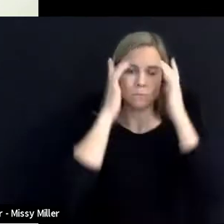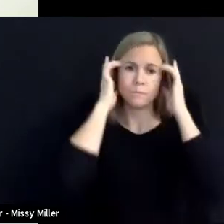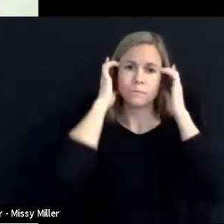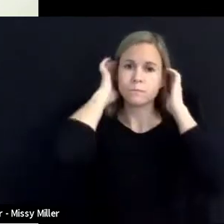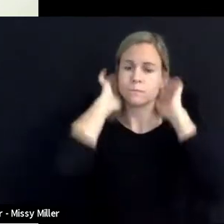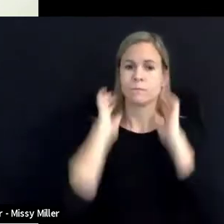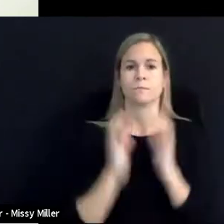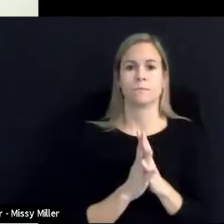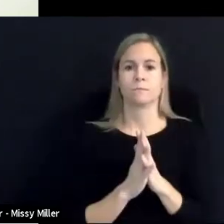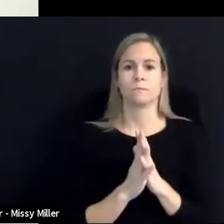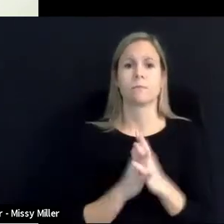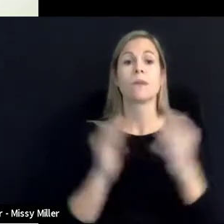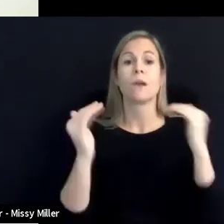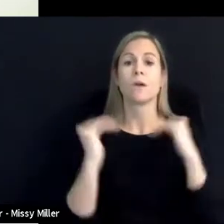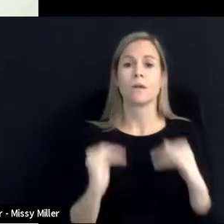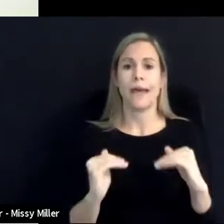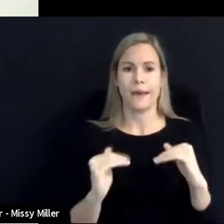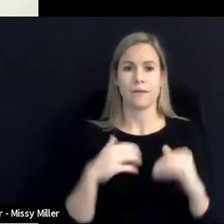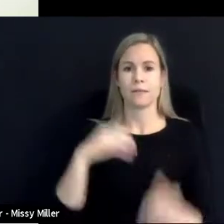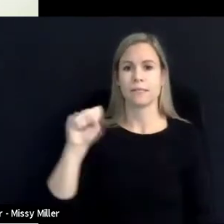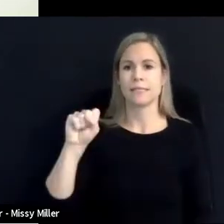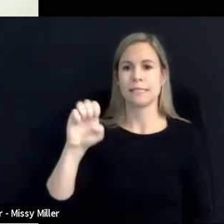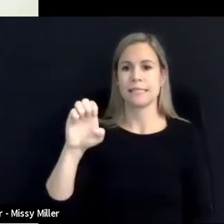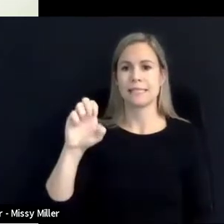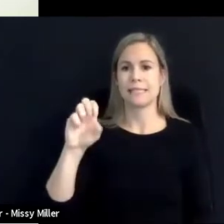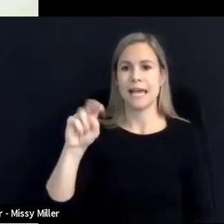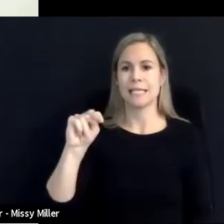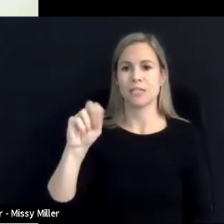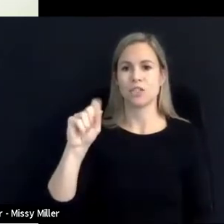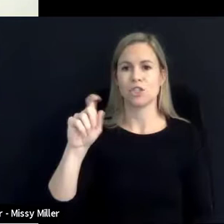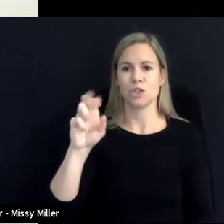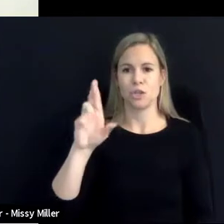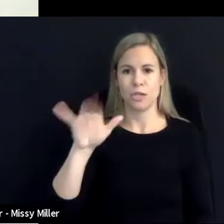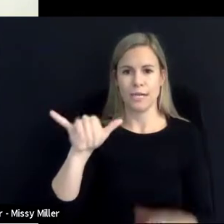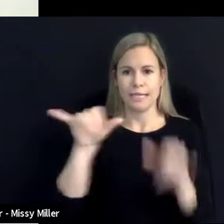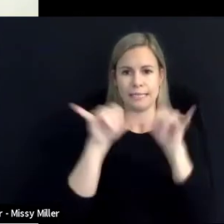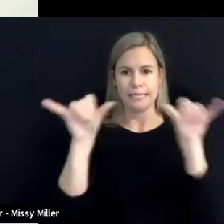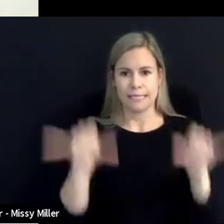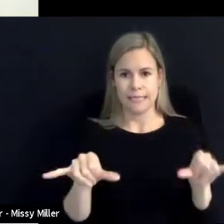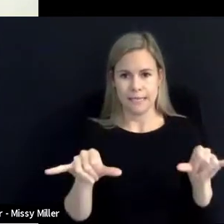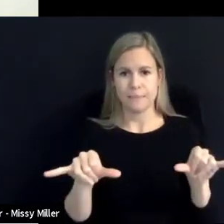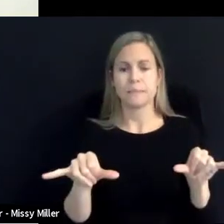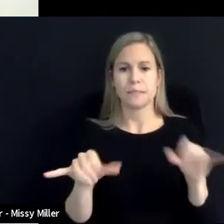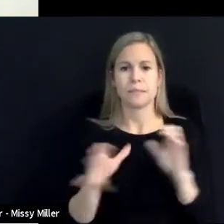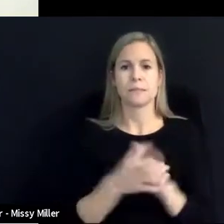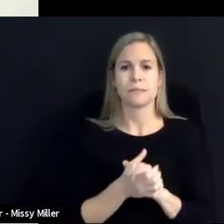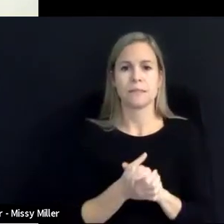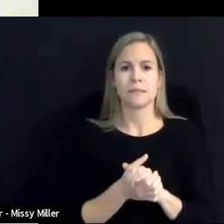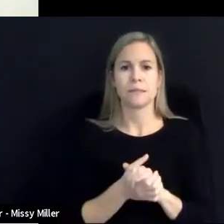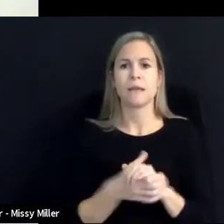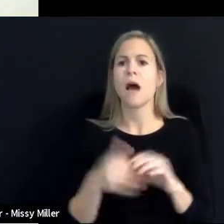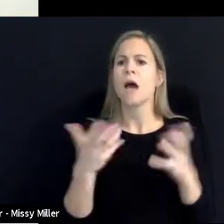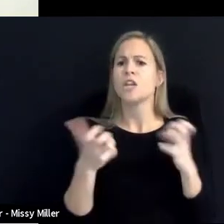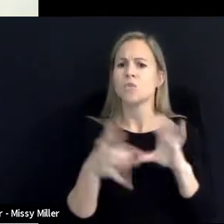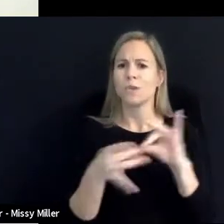All right, moving on to sensory systems and don't worry about the the picture there. Just wanna mention the brain,